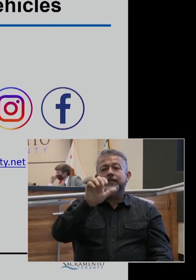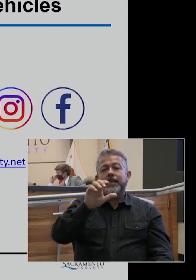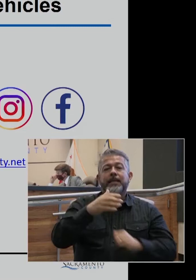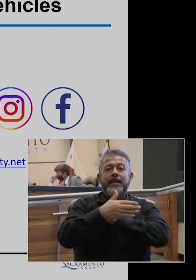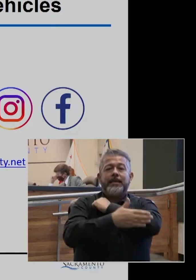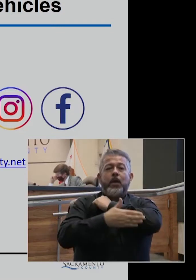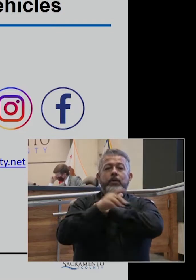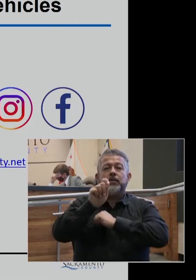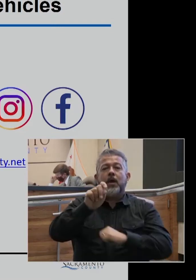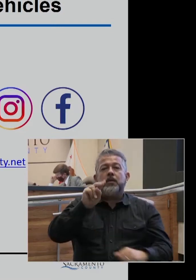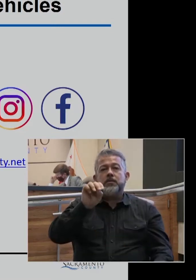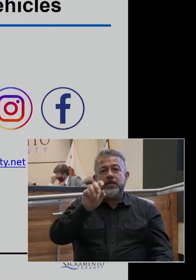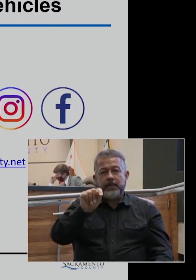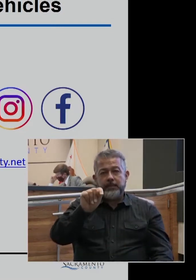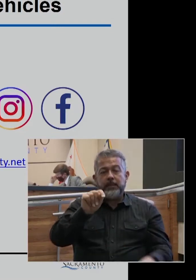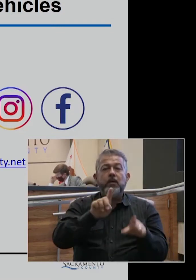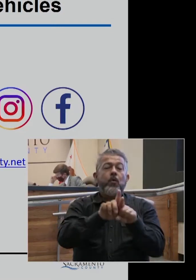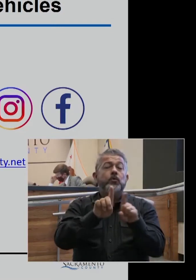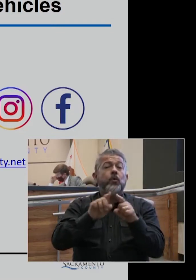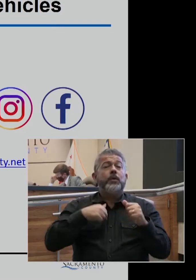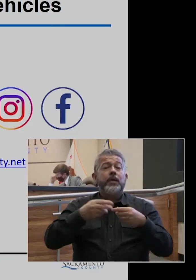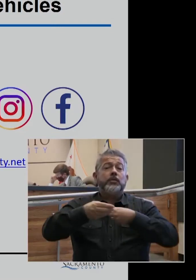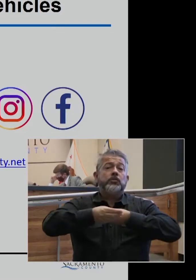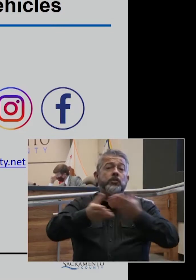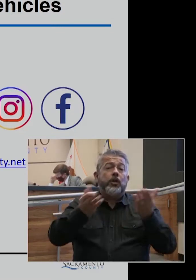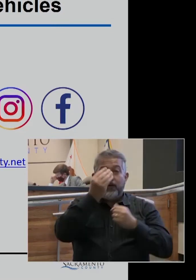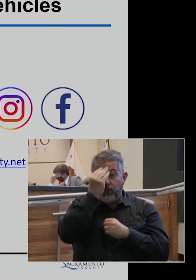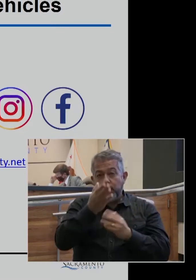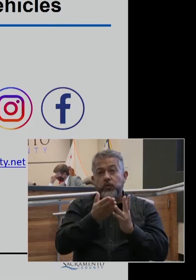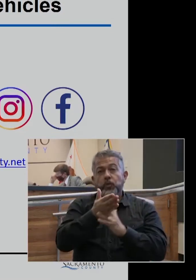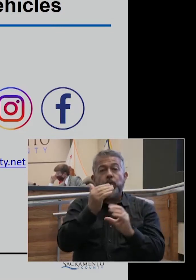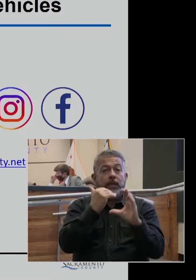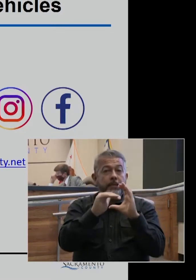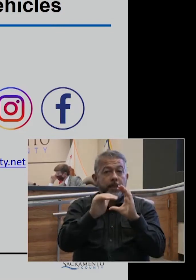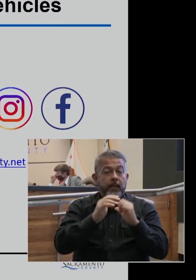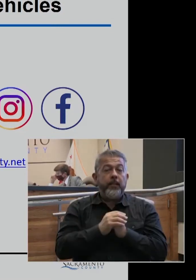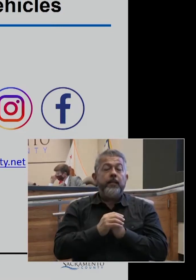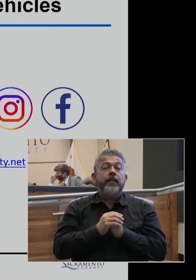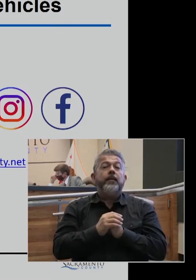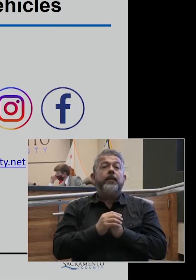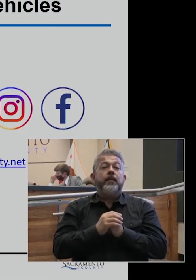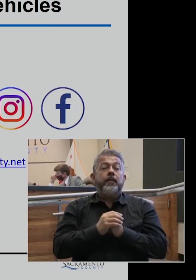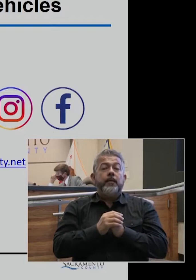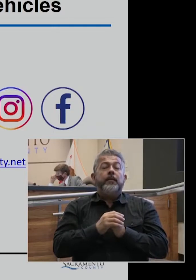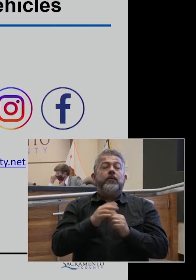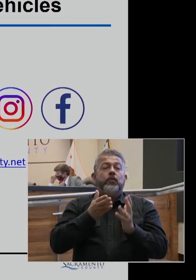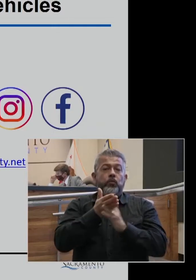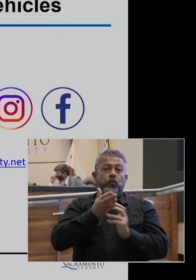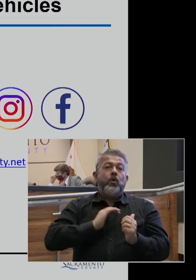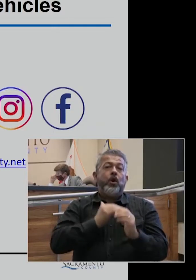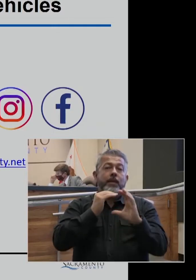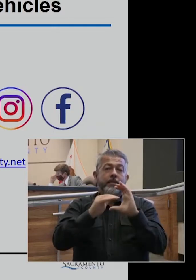AND WE CAN DISTRIBUTE INFORMATION VIA E-MAIL. INFORMATION VIA E-MAIL. THROUGH OUR BOV DELIVERY E-MAIL THROUGH OUR BOV DELIVERY E-MAIL SYSTEM AND HAVE ESTABLISHED